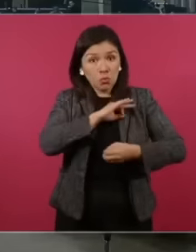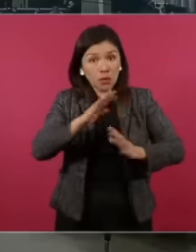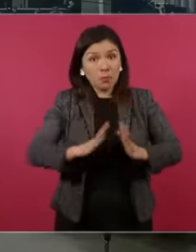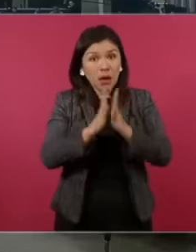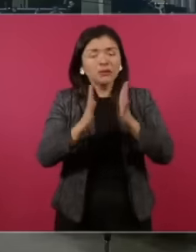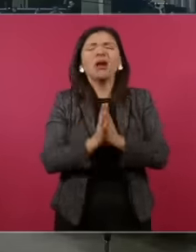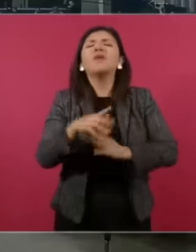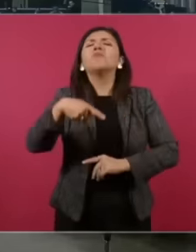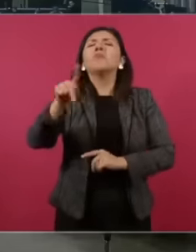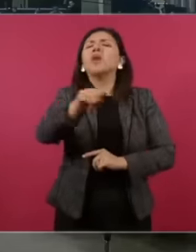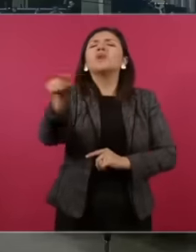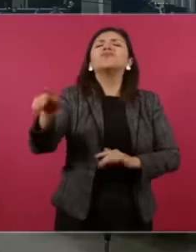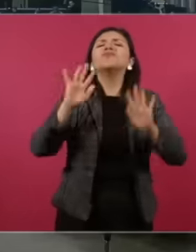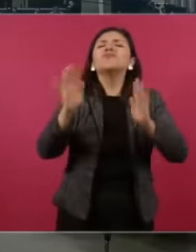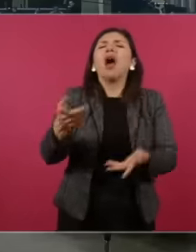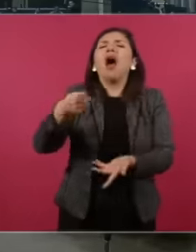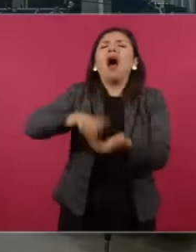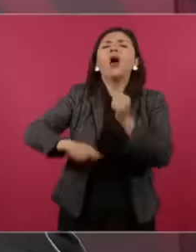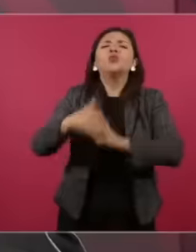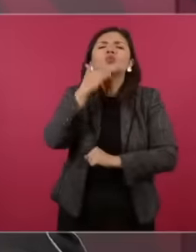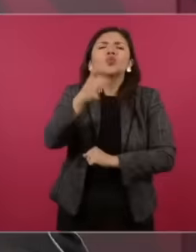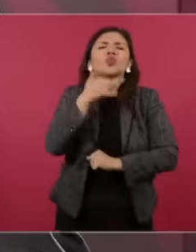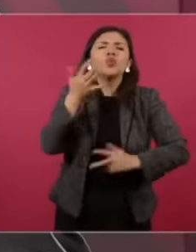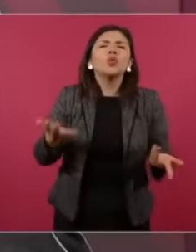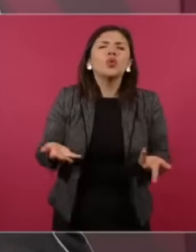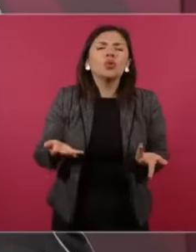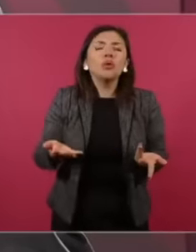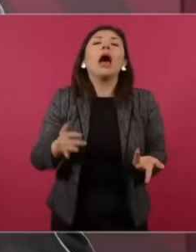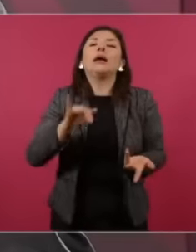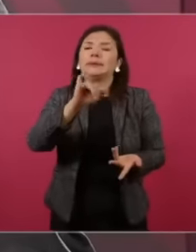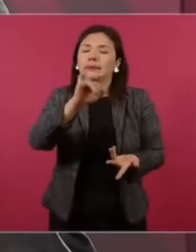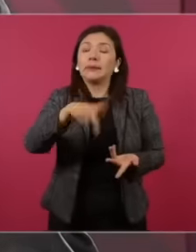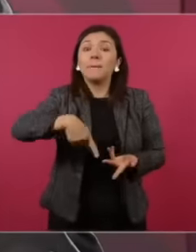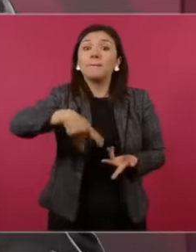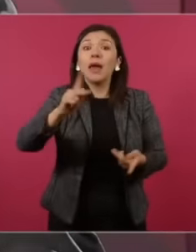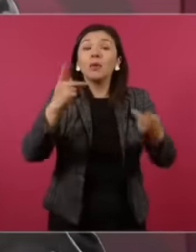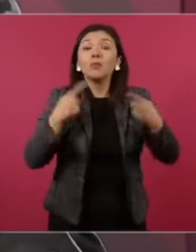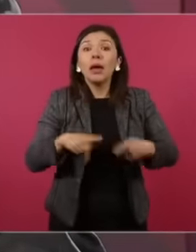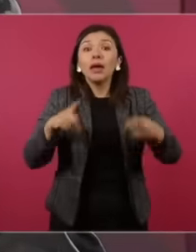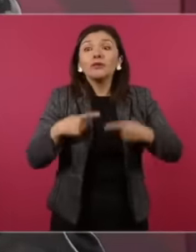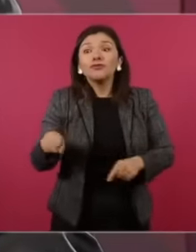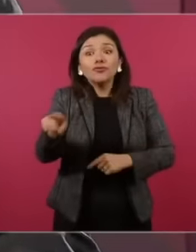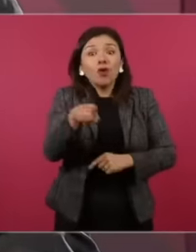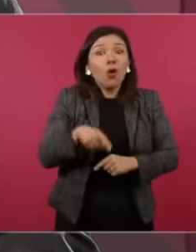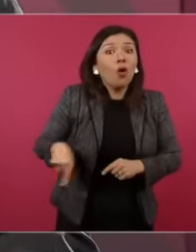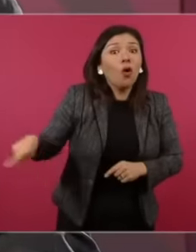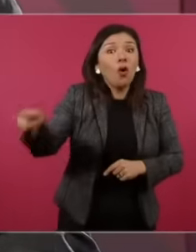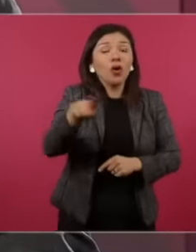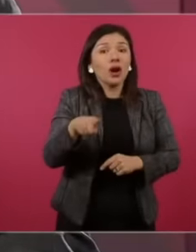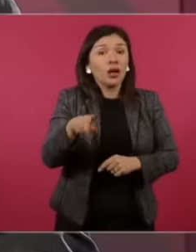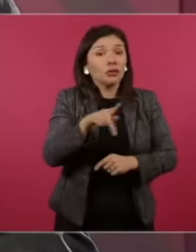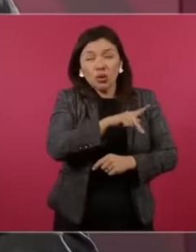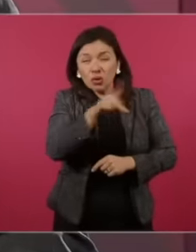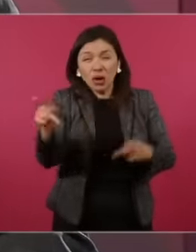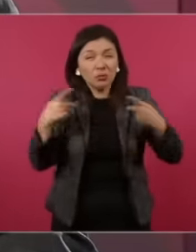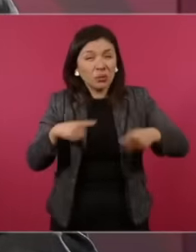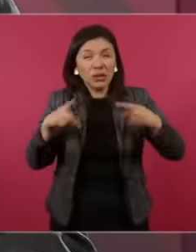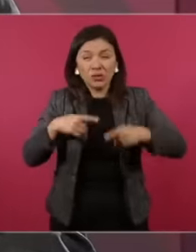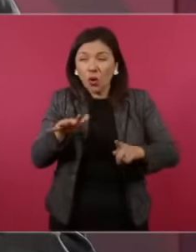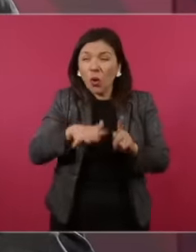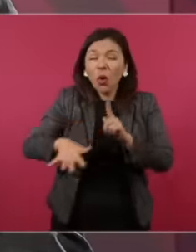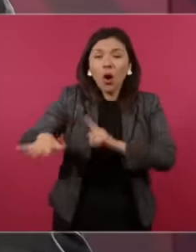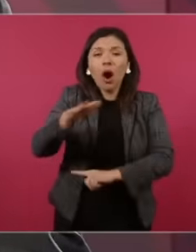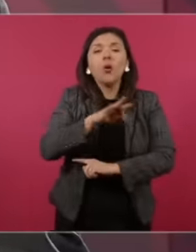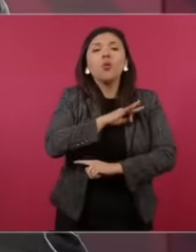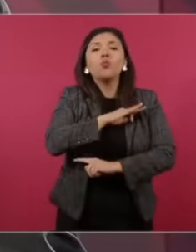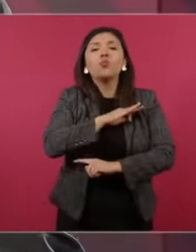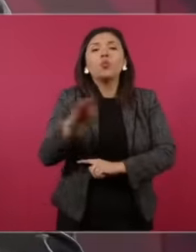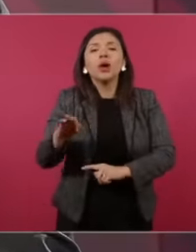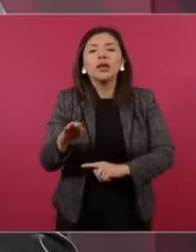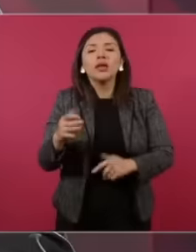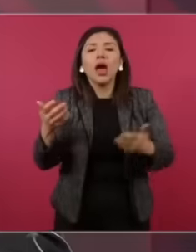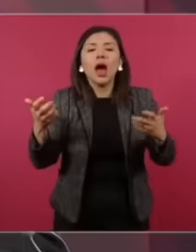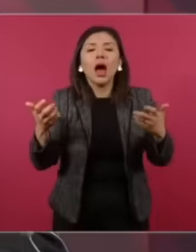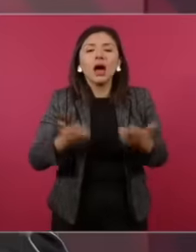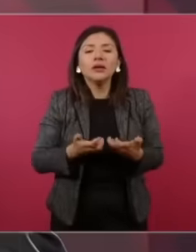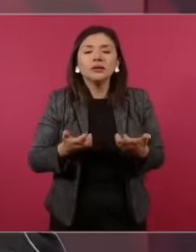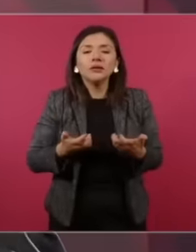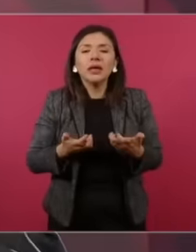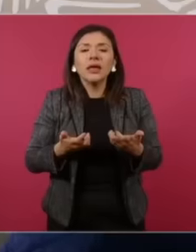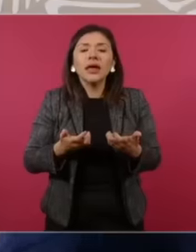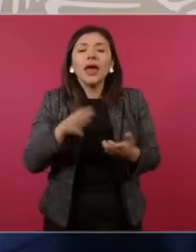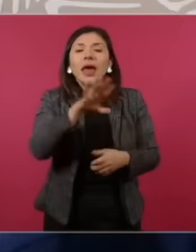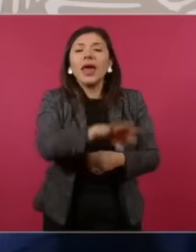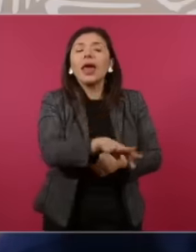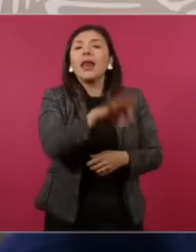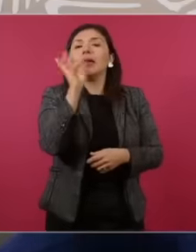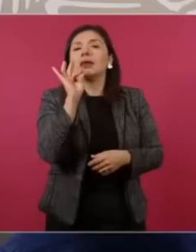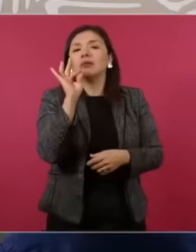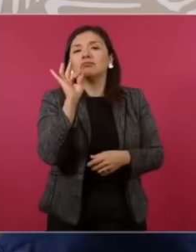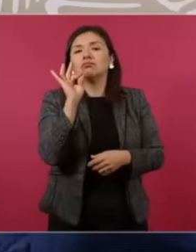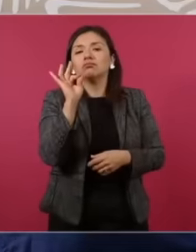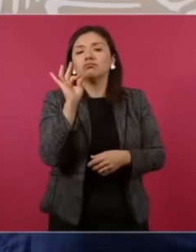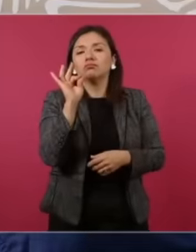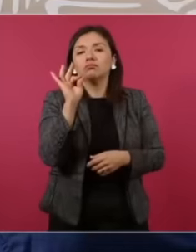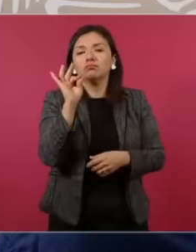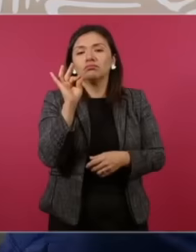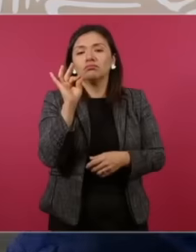of them are already corrupt. But the people, the citizens, will have the possibility of choosing and